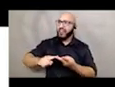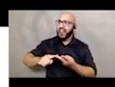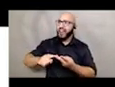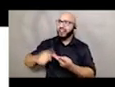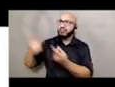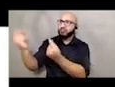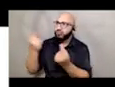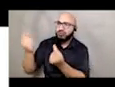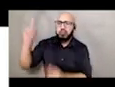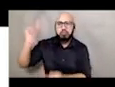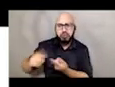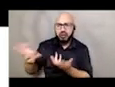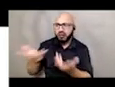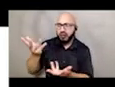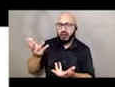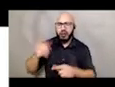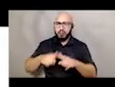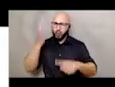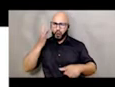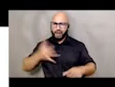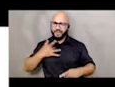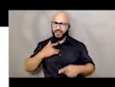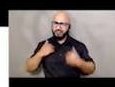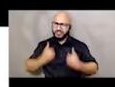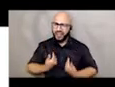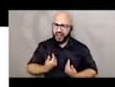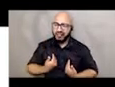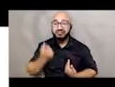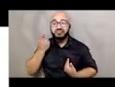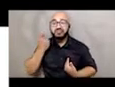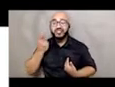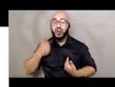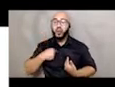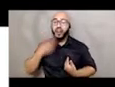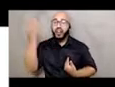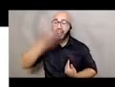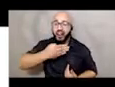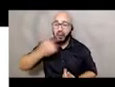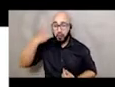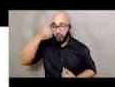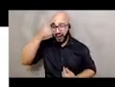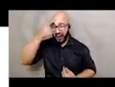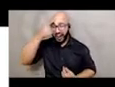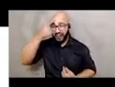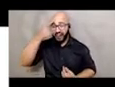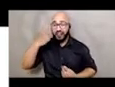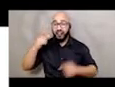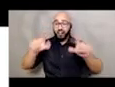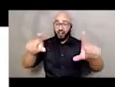Well, we fail to realize that our brains process images. And we oversaturate our eyes and brain